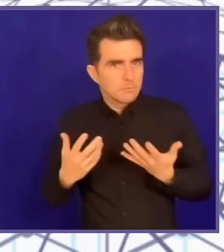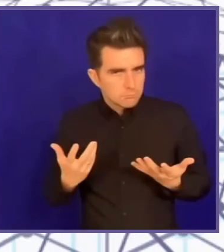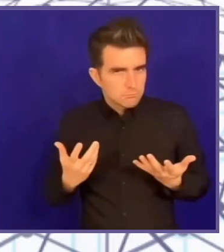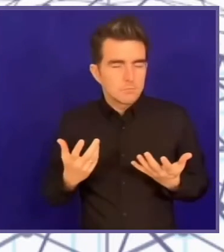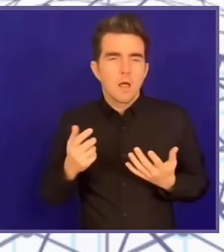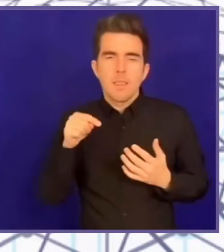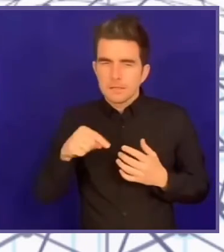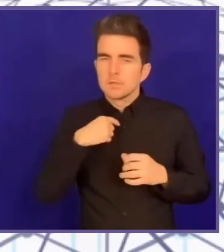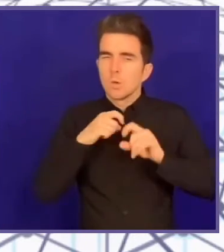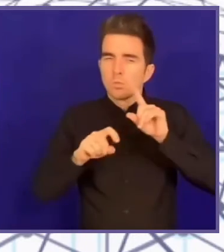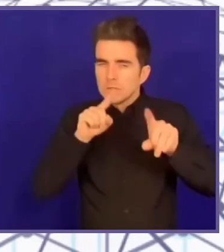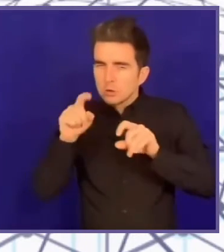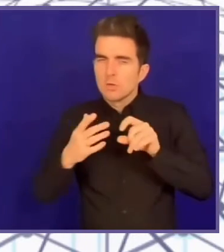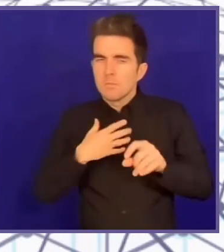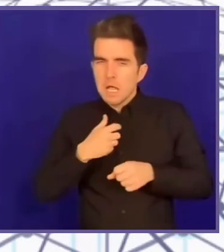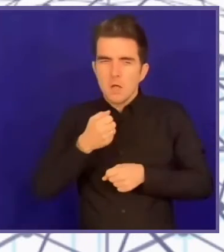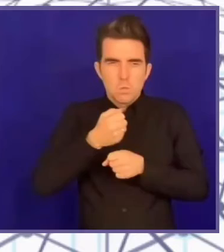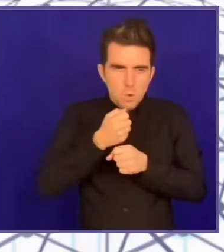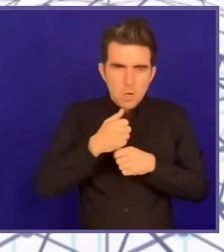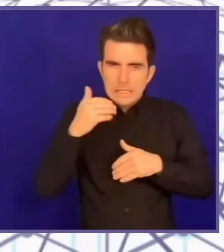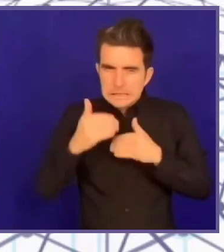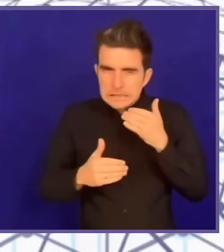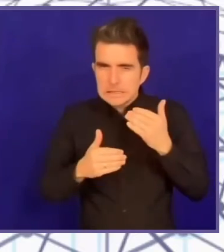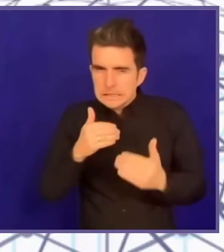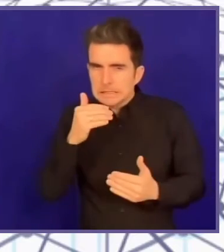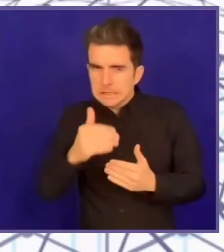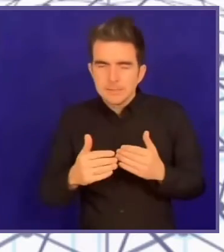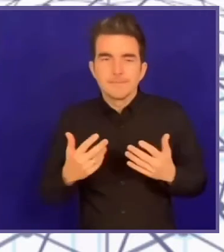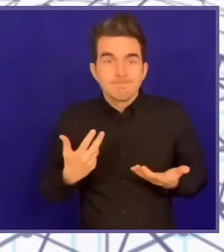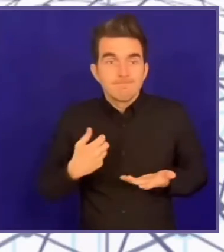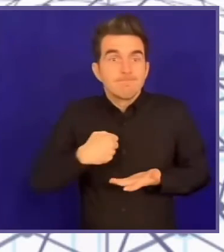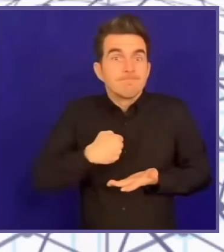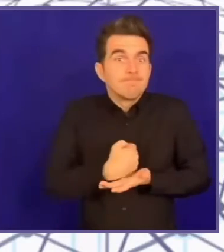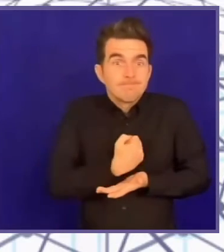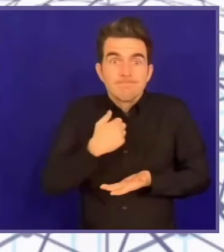but if you are interested, by all means contact me, email me, come and talk to